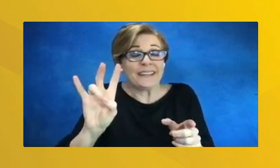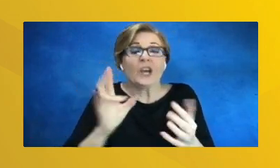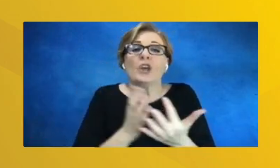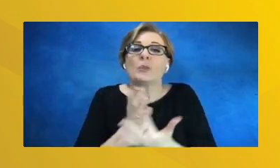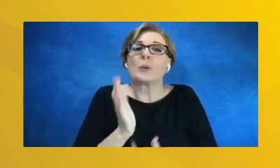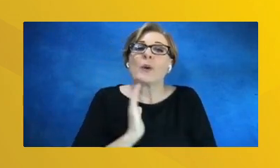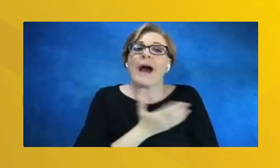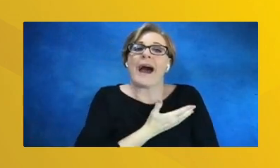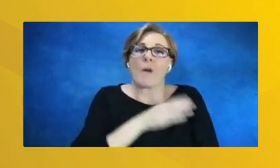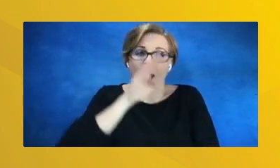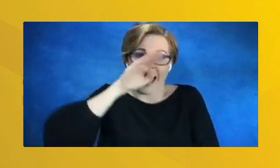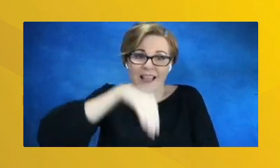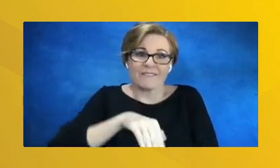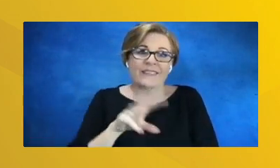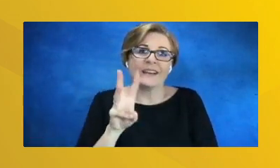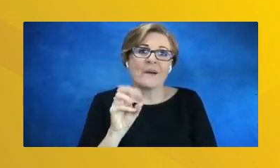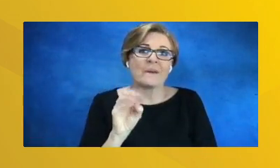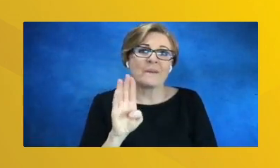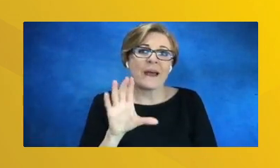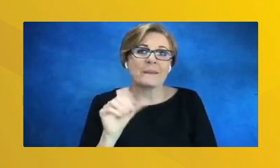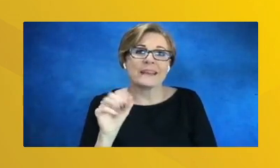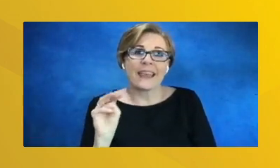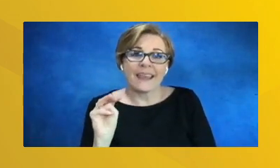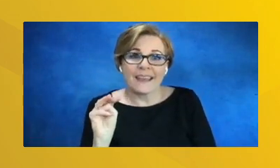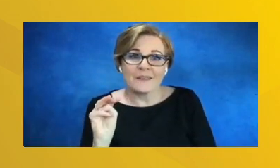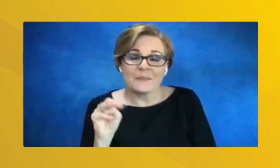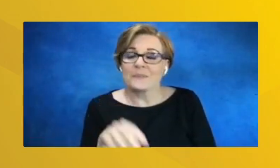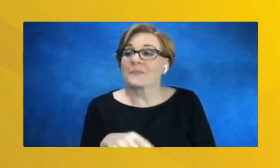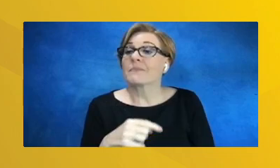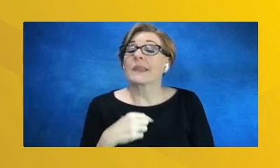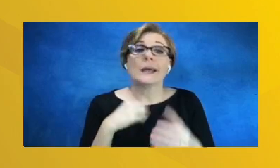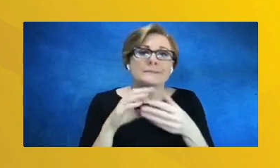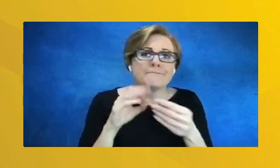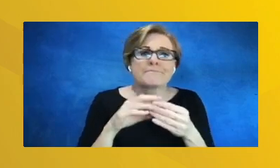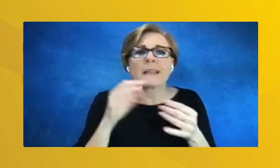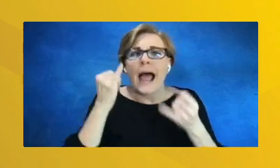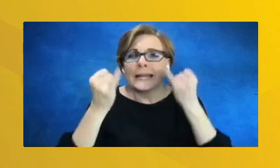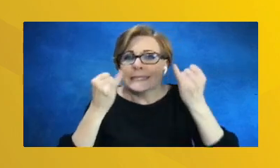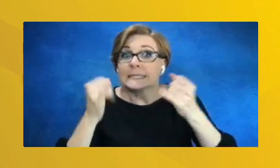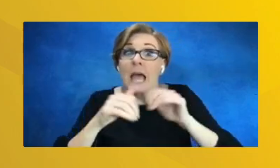And then we shared some ideas about how to use children's observations about what the